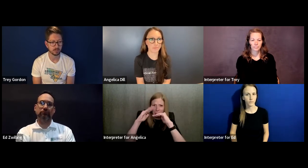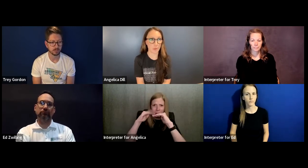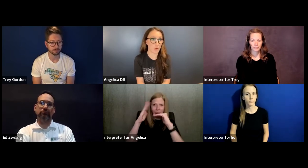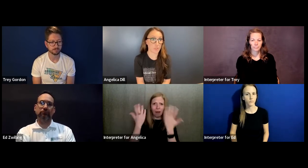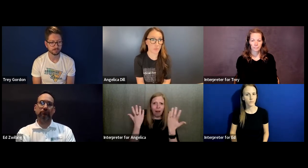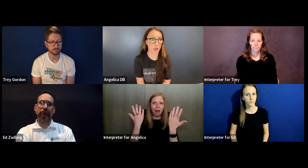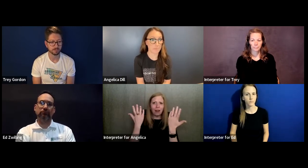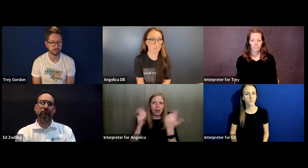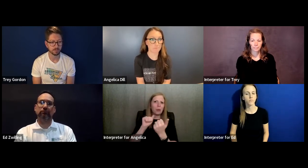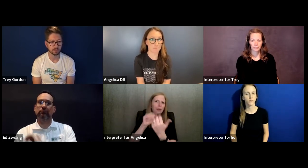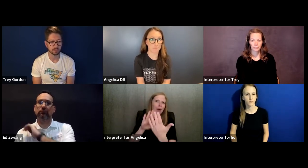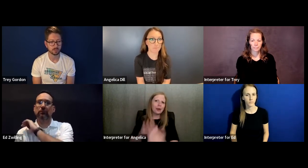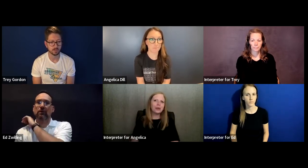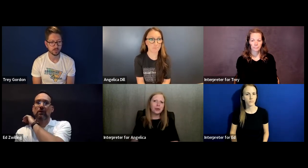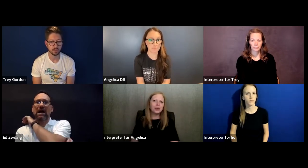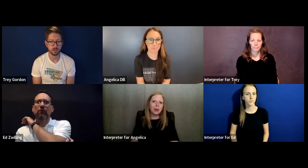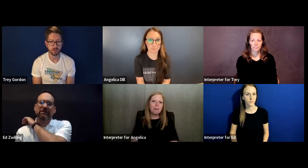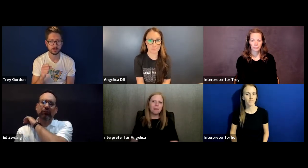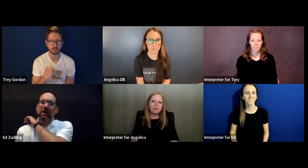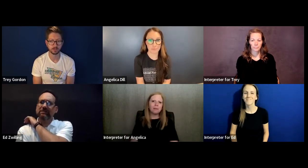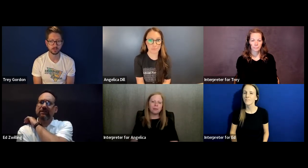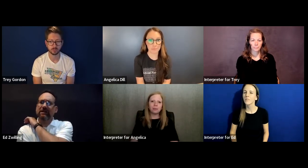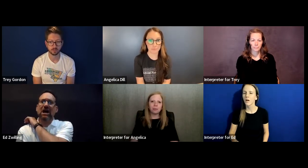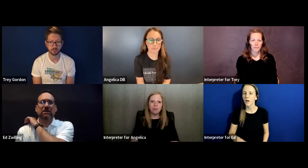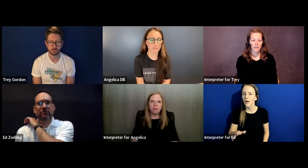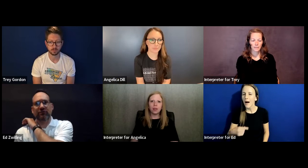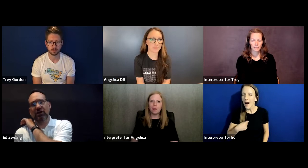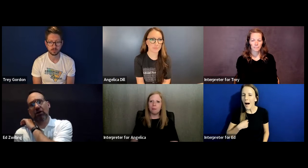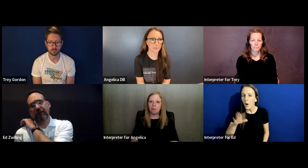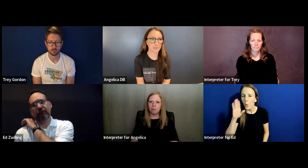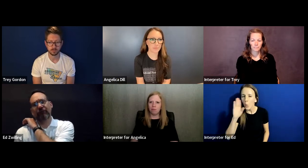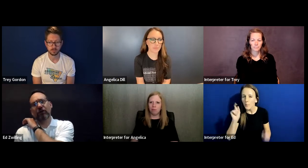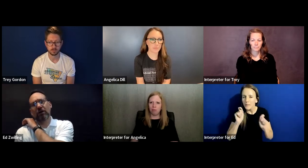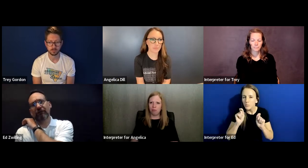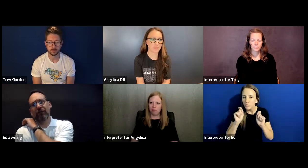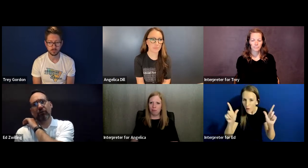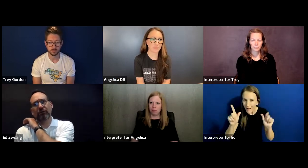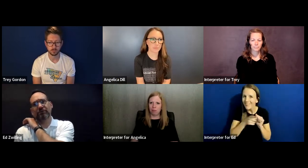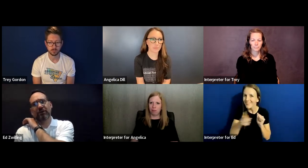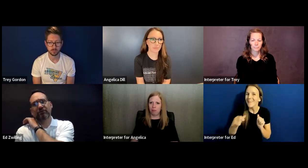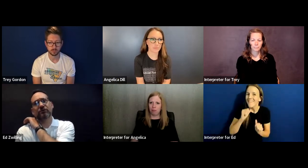approach as well i would be surprised if they not have the bri for that purpose because most